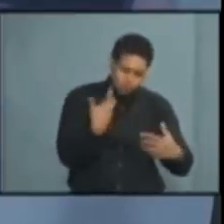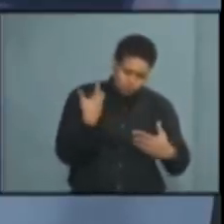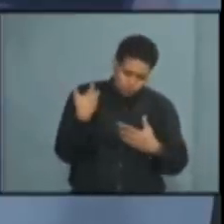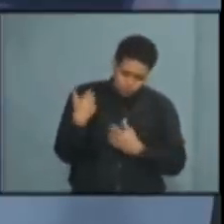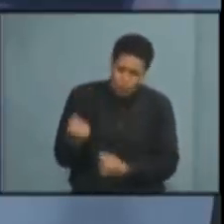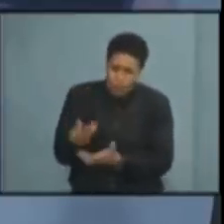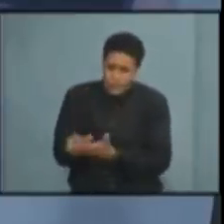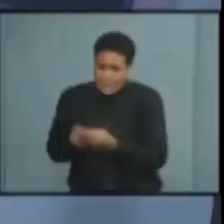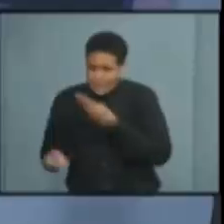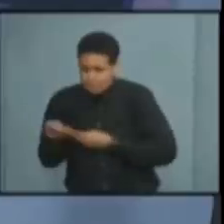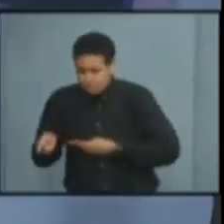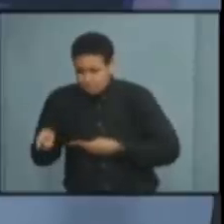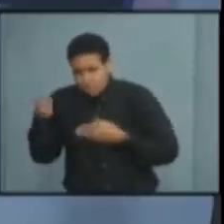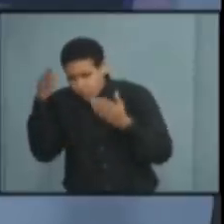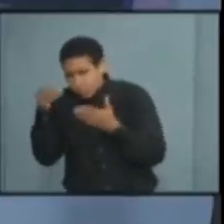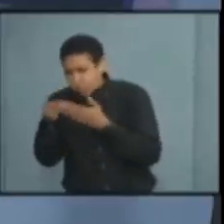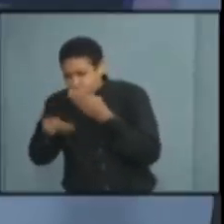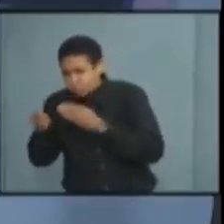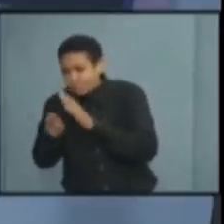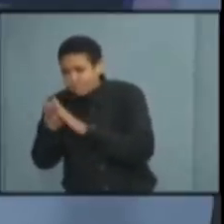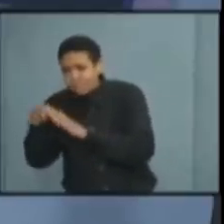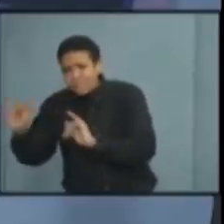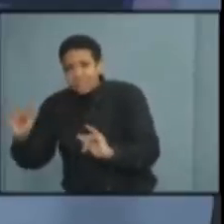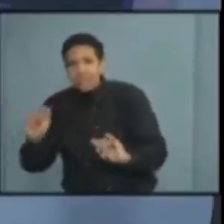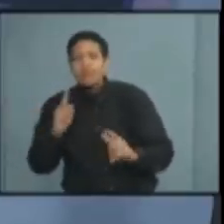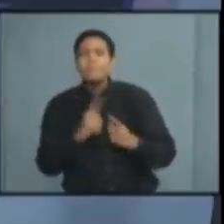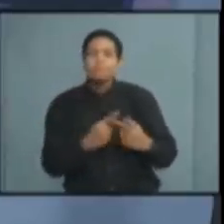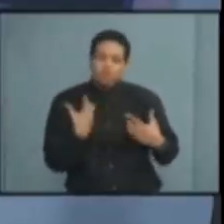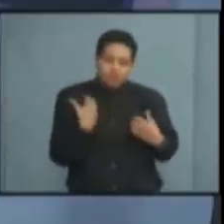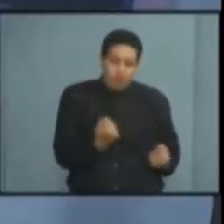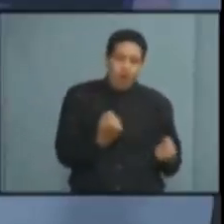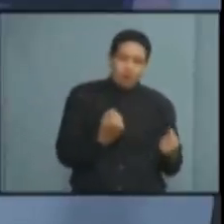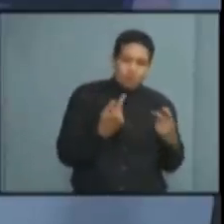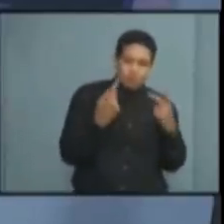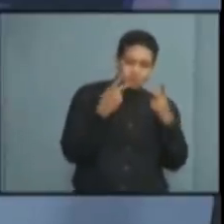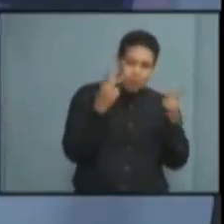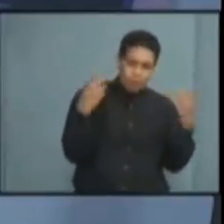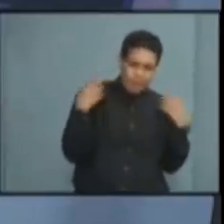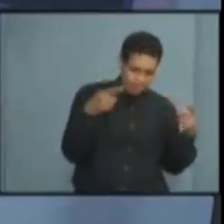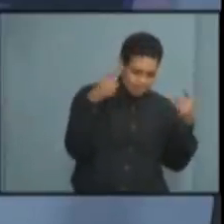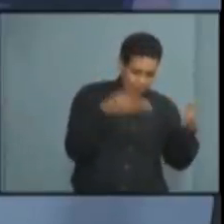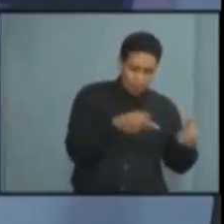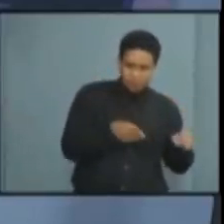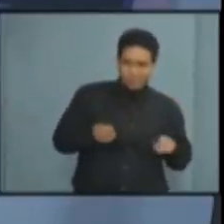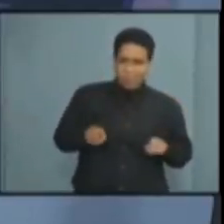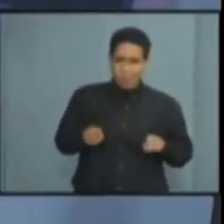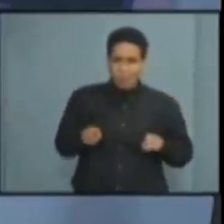policy and very strong public health policy and I think we have found that